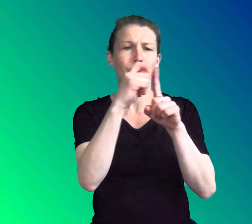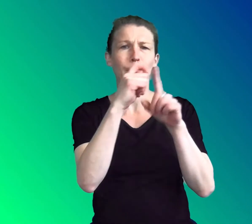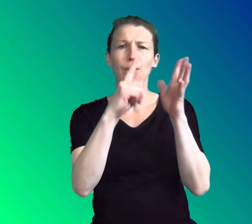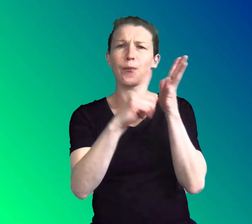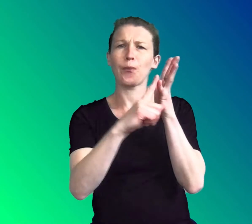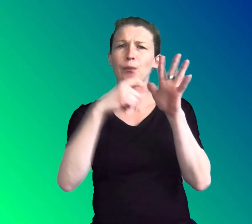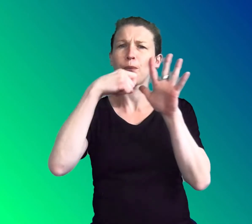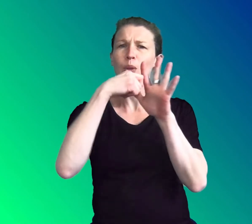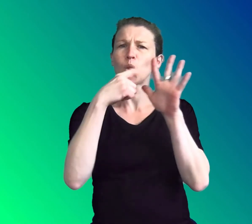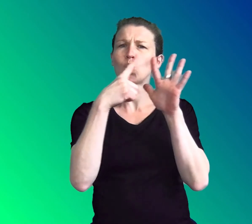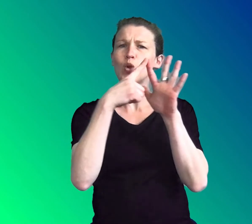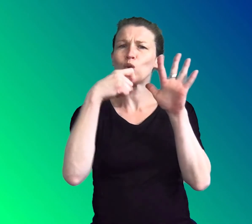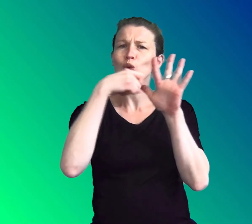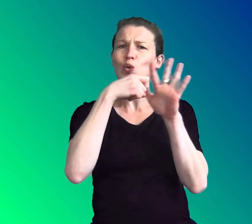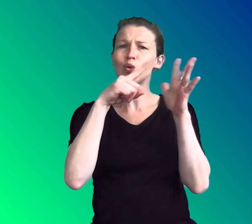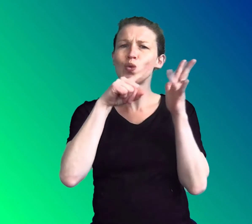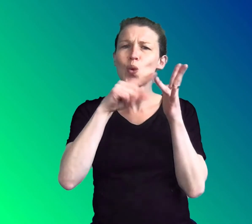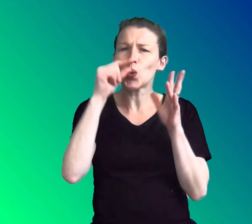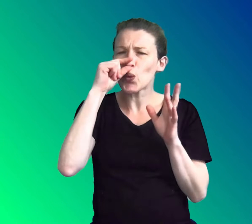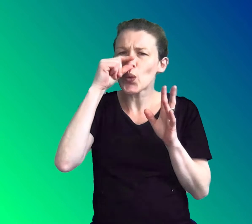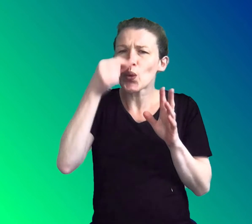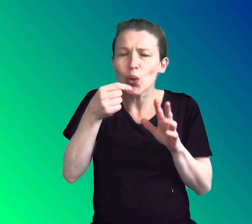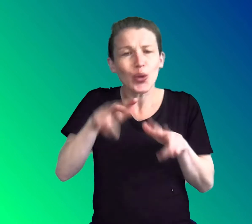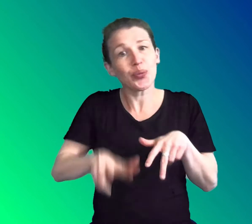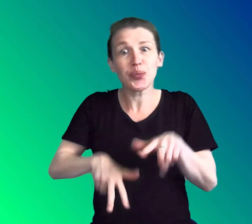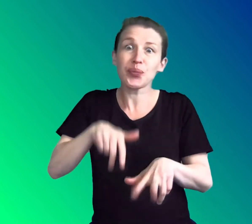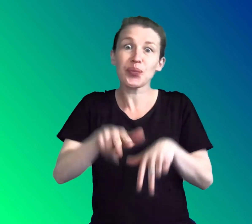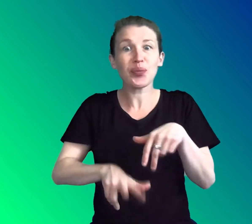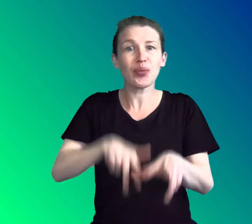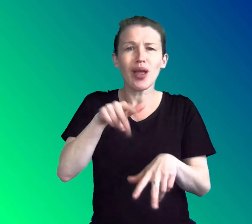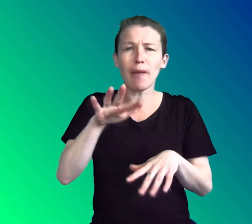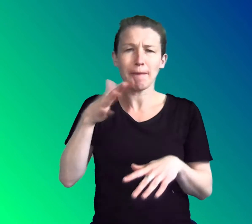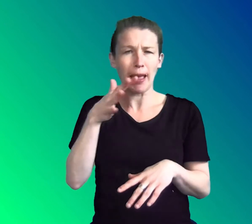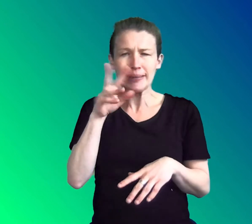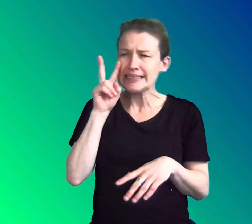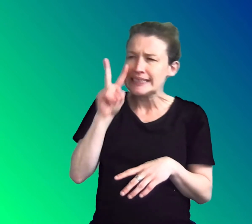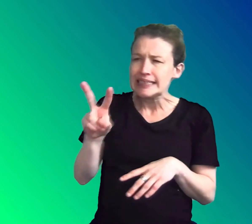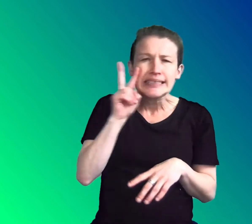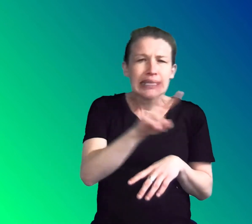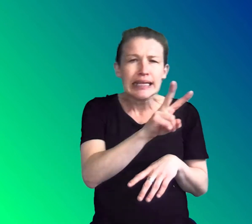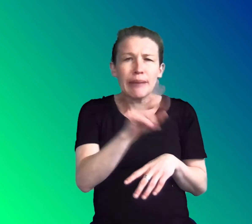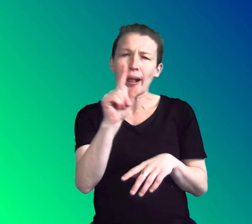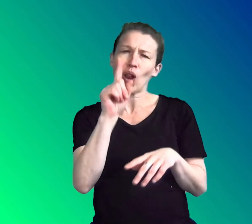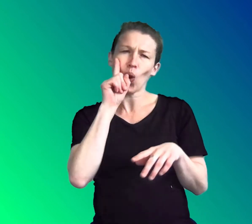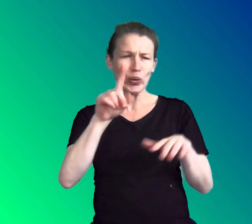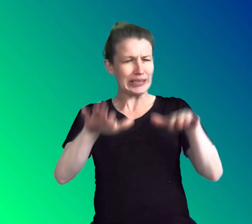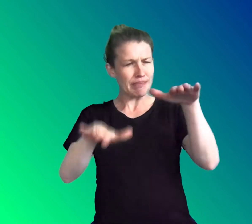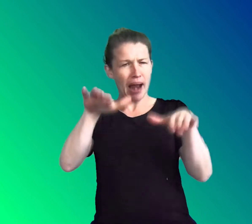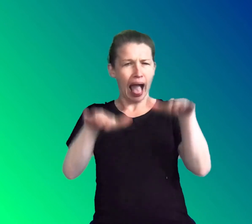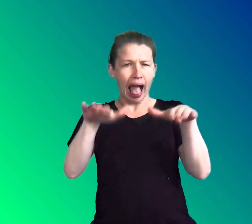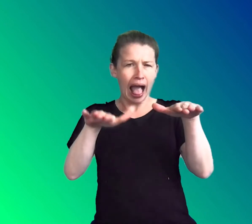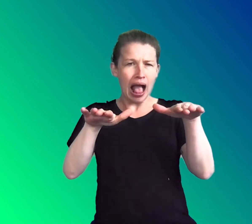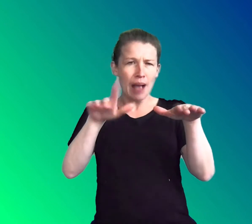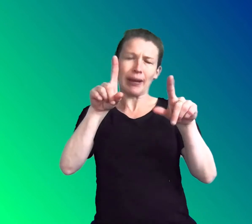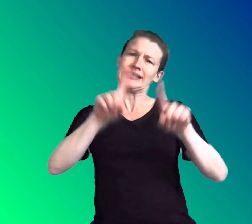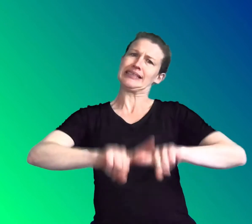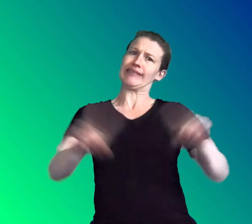There's another bird you may know the pukeko. You might have seen it. They look similar to a takahe,